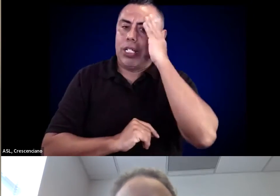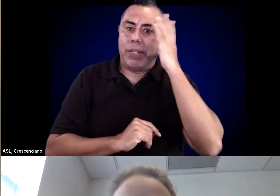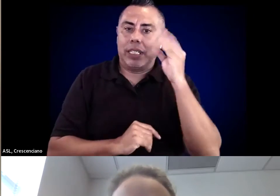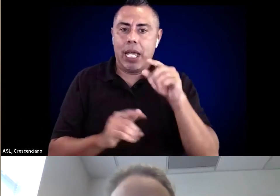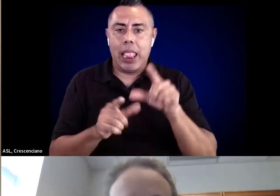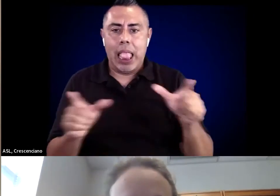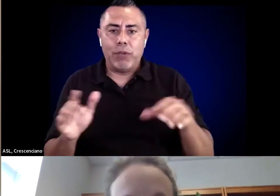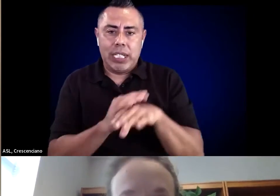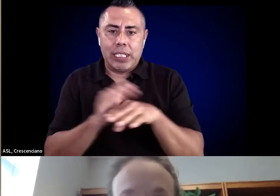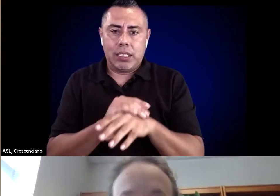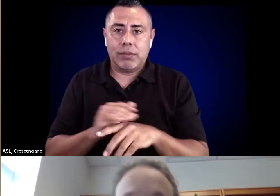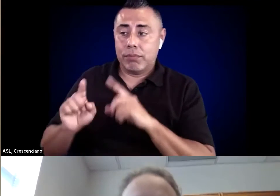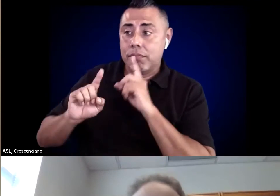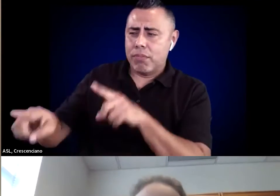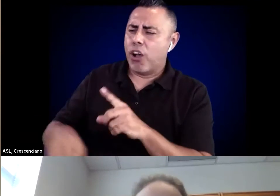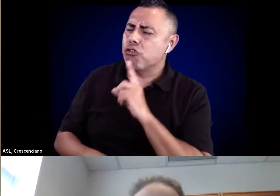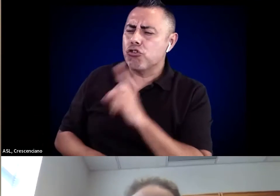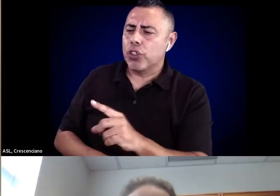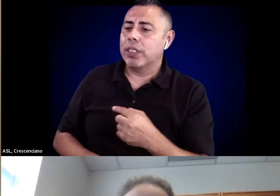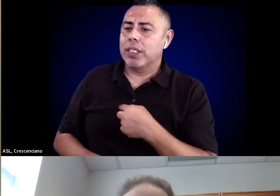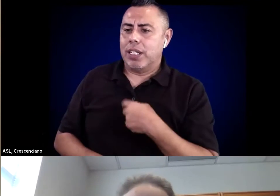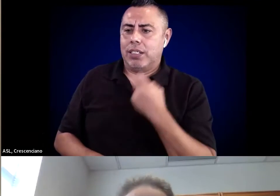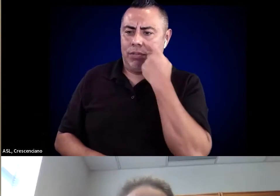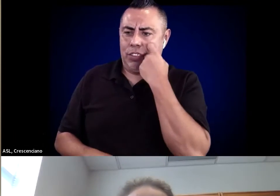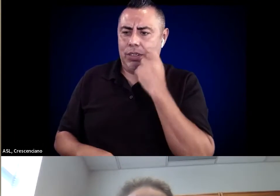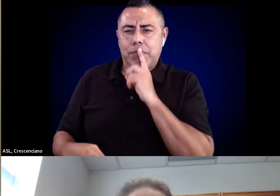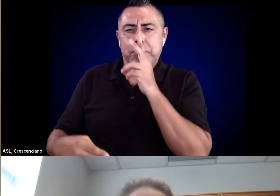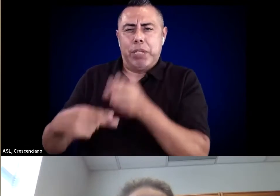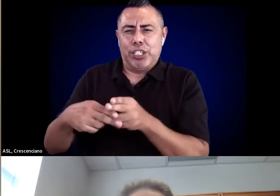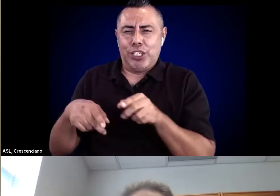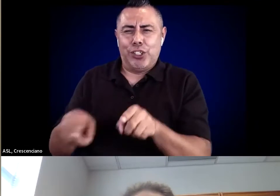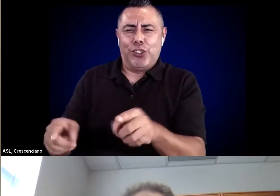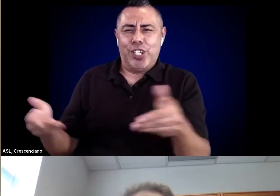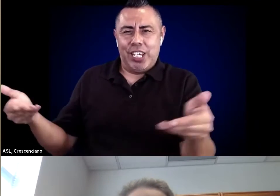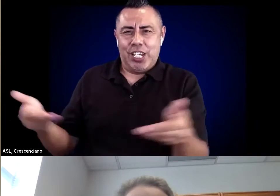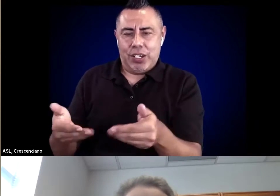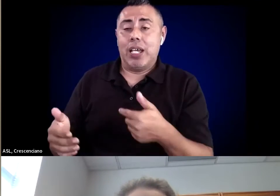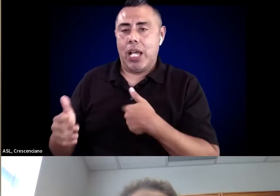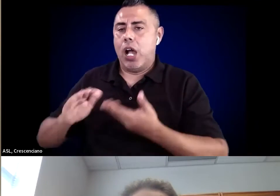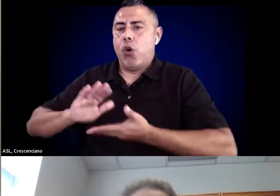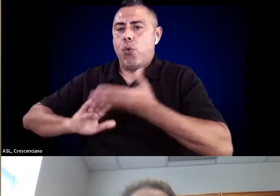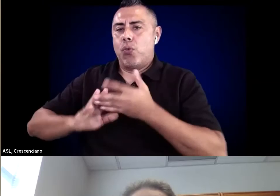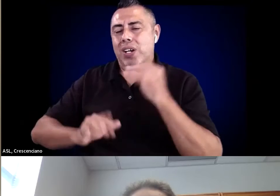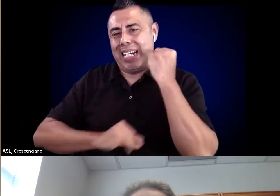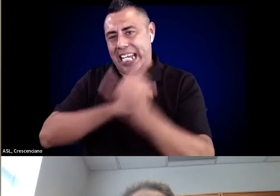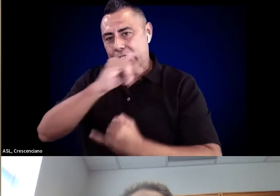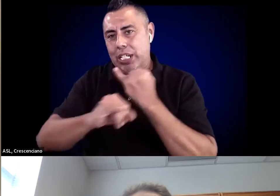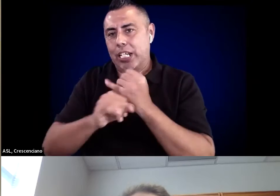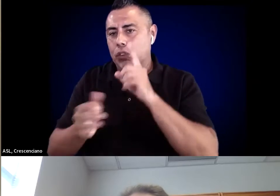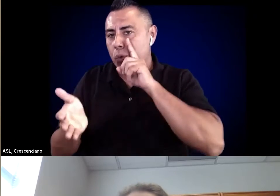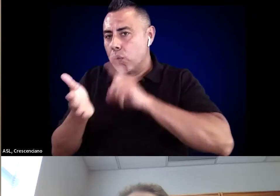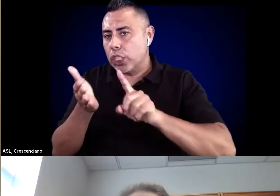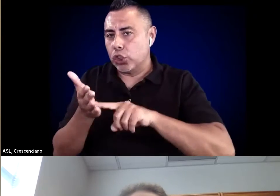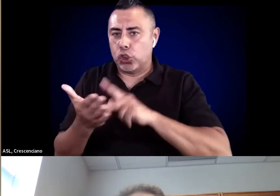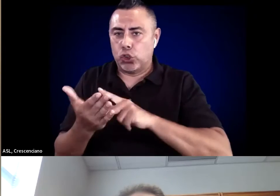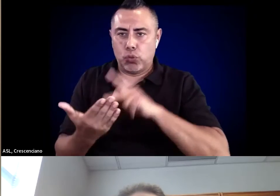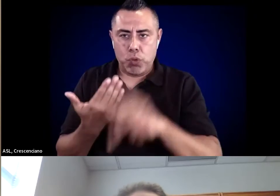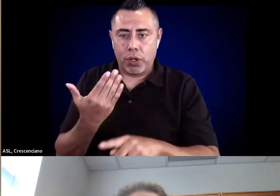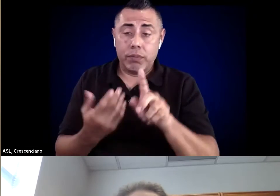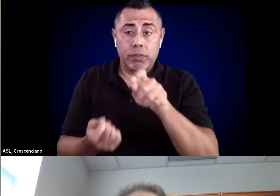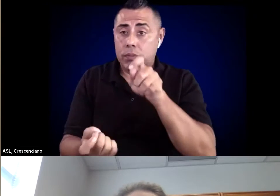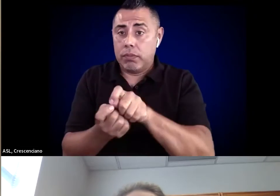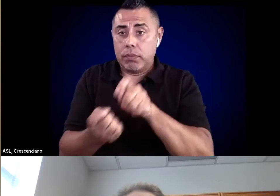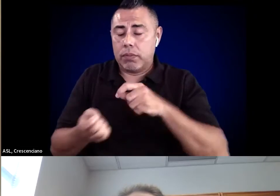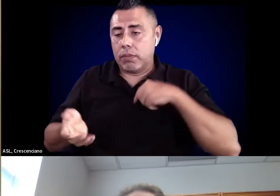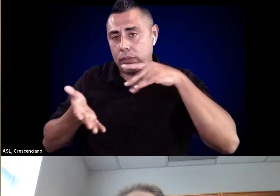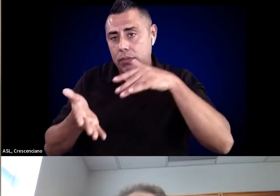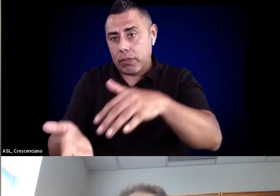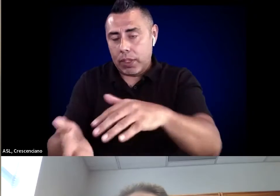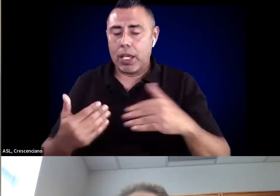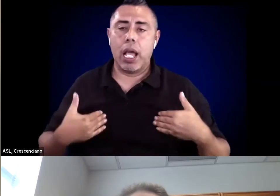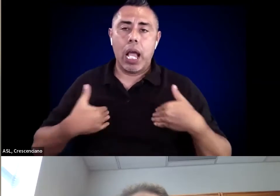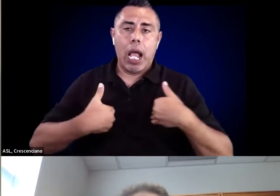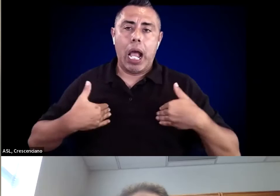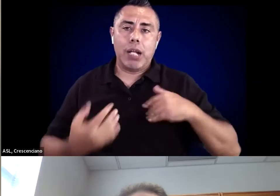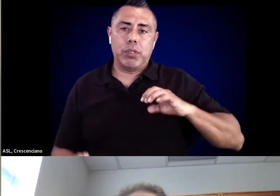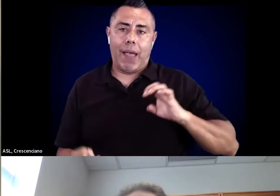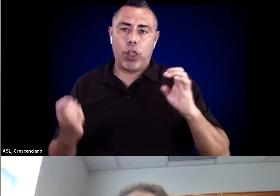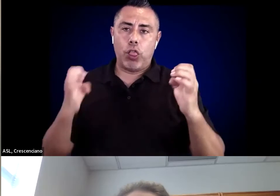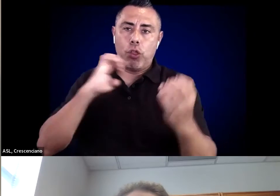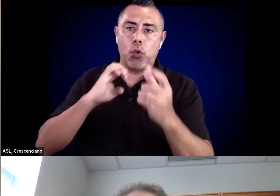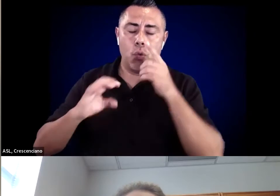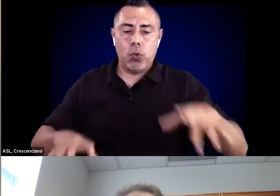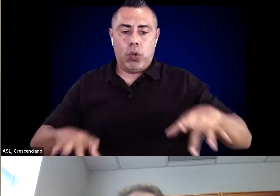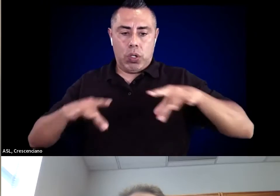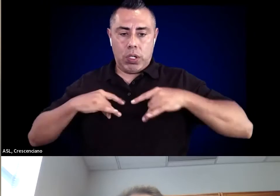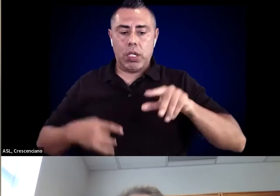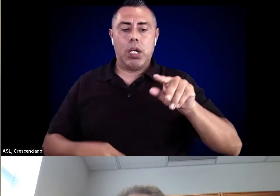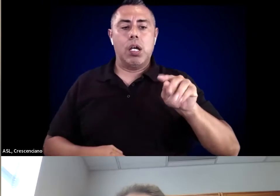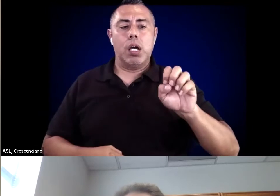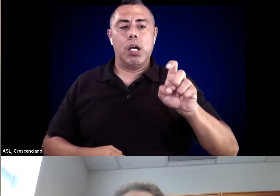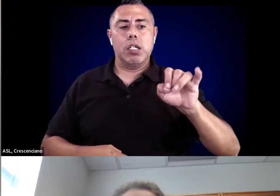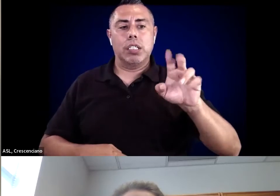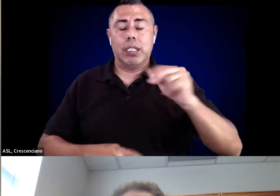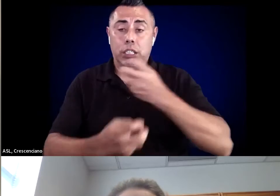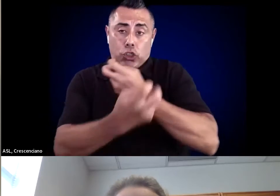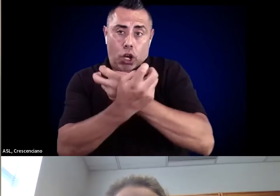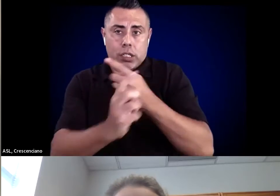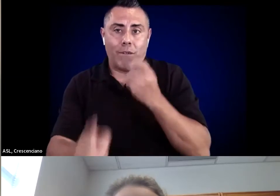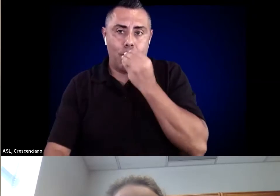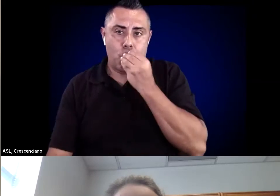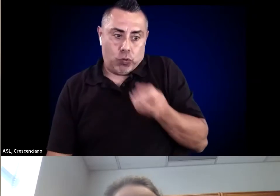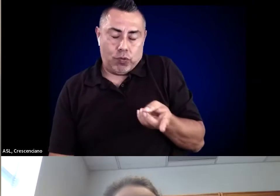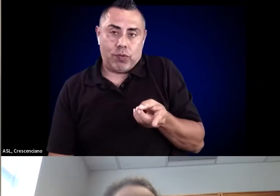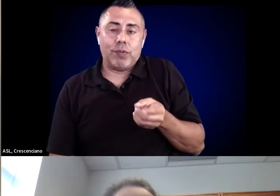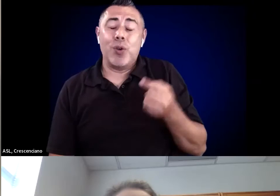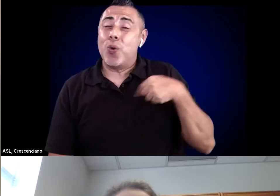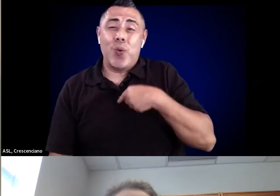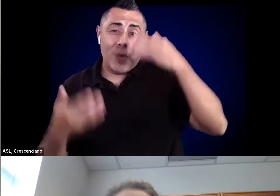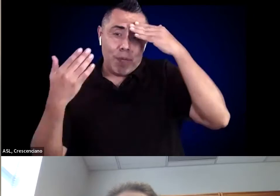Rebecca Tarvin (she/her): sure. Yeah. So as I mentioned when I introduced myself um, I run an international research program. So specifically we study the evolution of animals that acquire toxins from their food, and much of what we work with is frogs that live in Ecuador and Colombia.